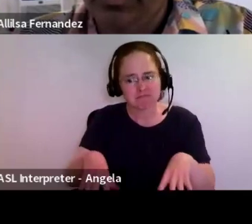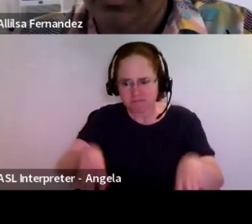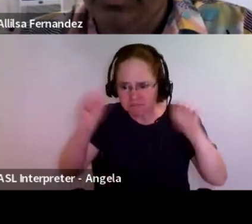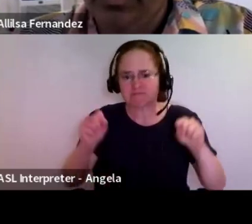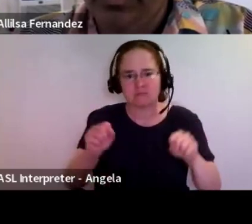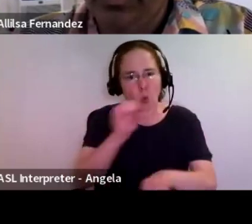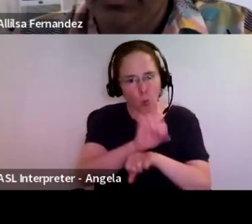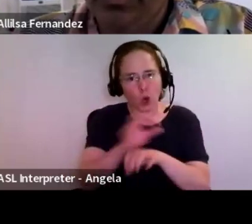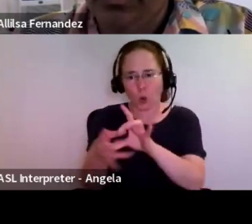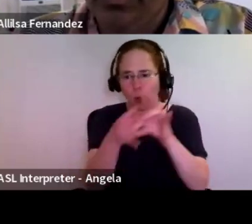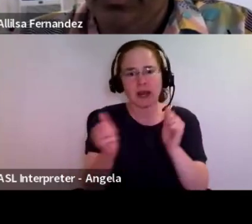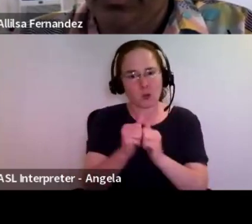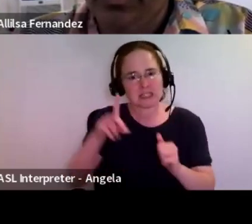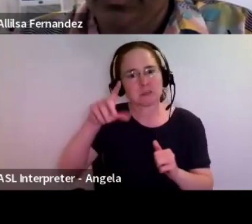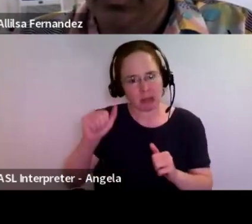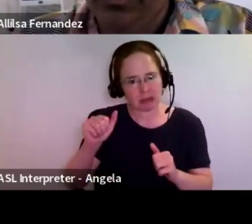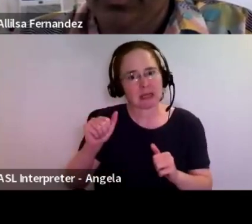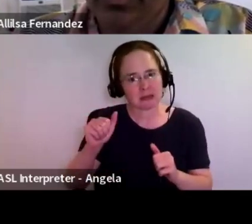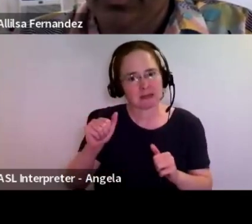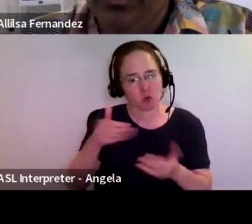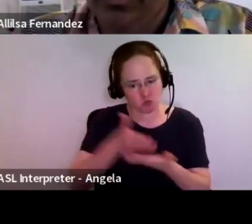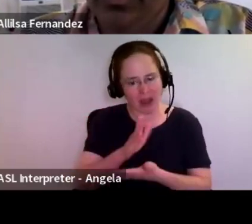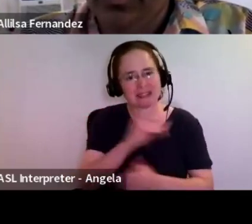coordinating with the disability rights and justice movement